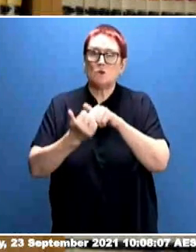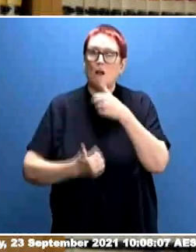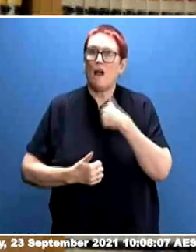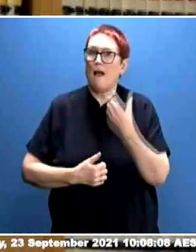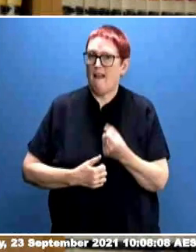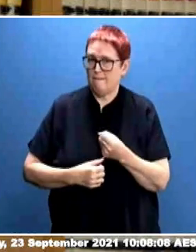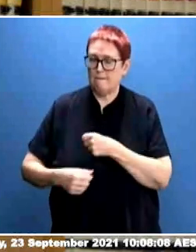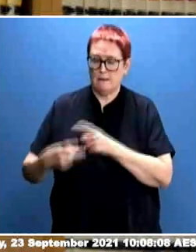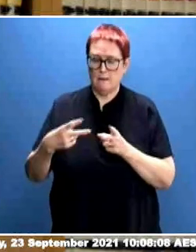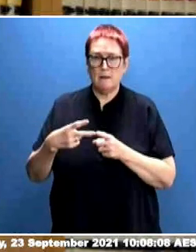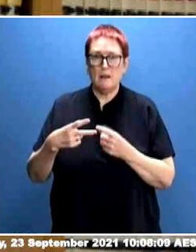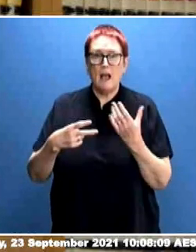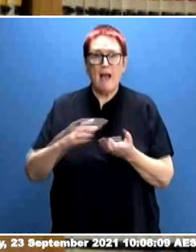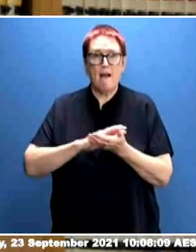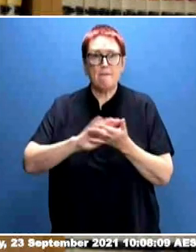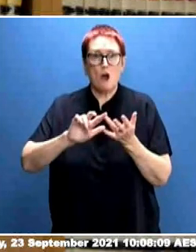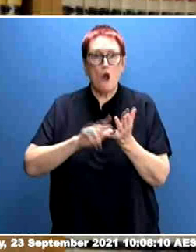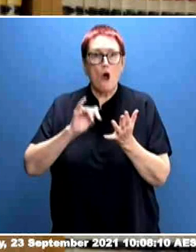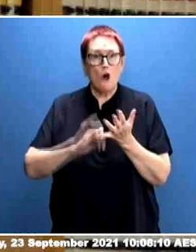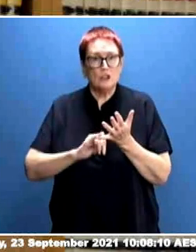I also have an honours degree in Bachelor of Science.